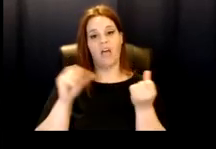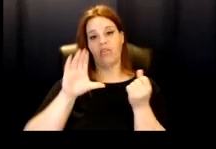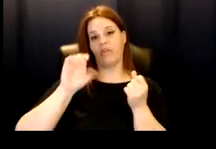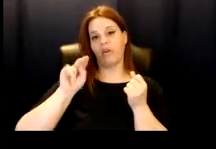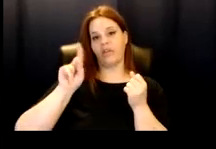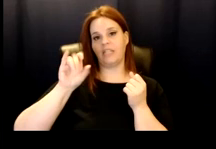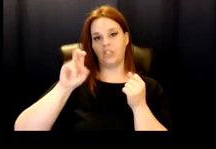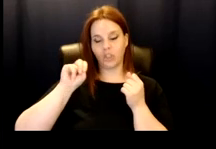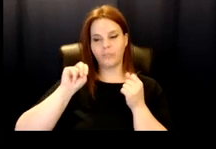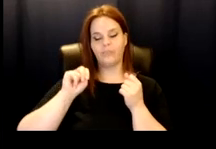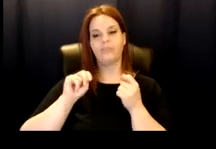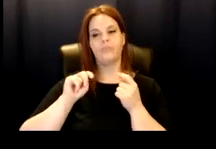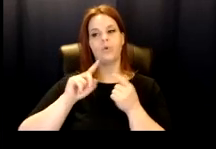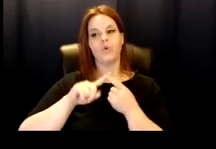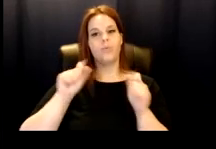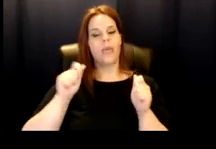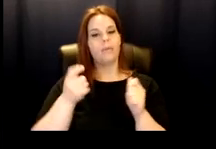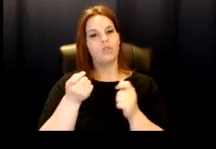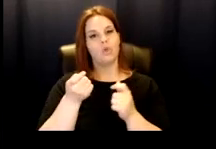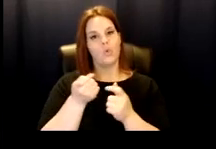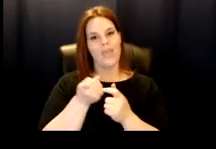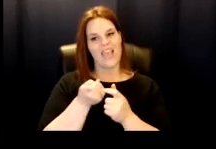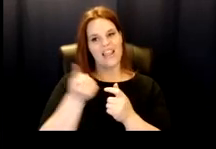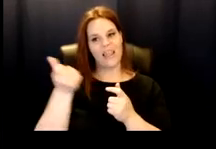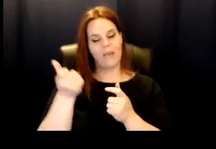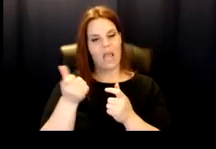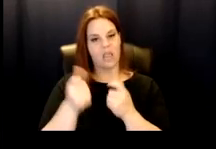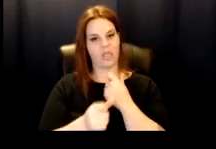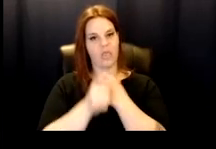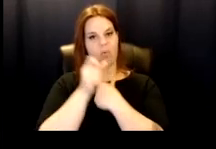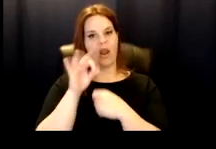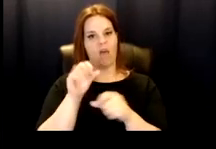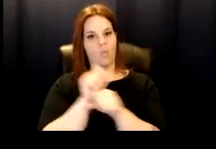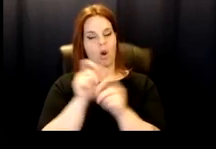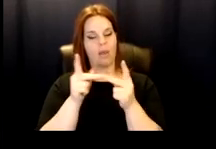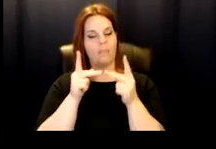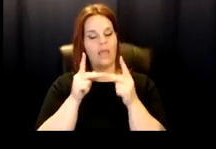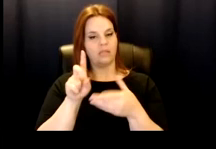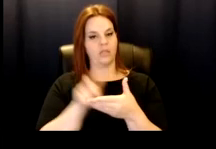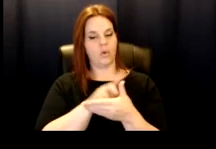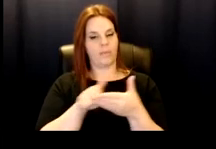to eliminate the threat of workplace discrimination against people with disabilities, we need